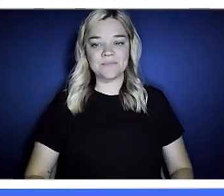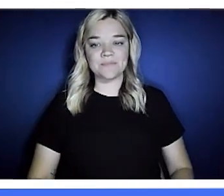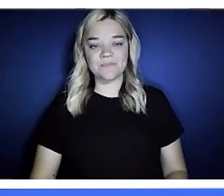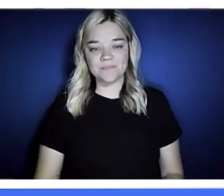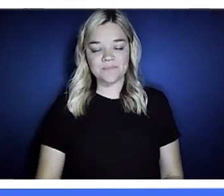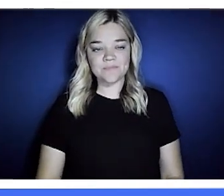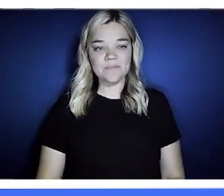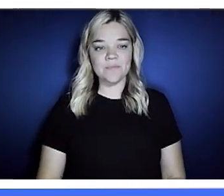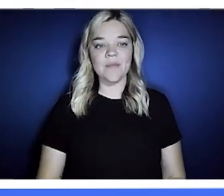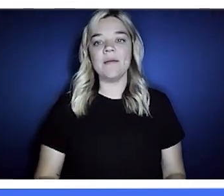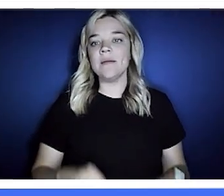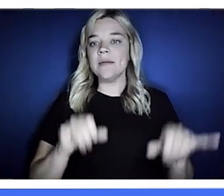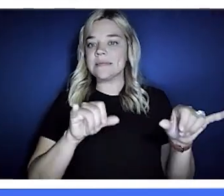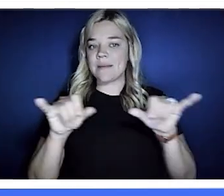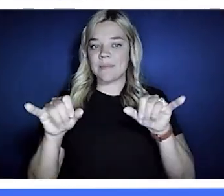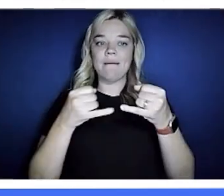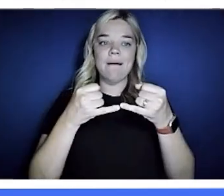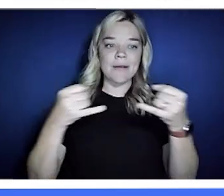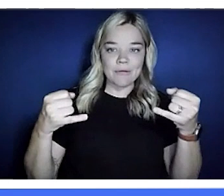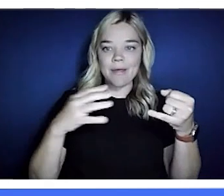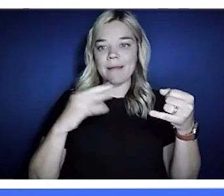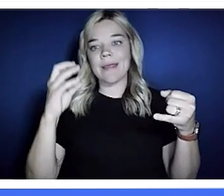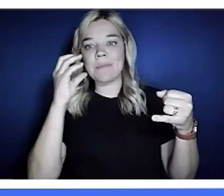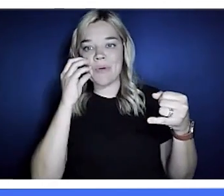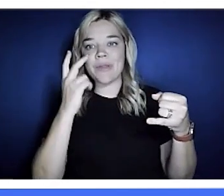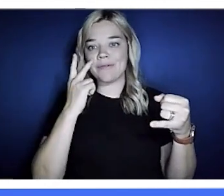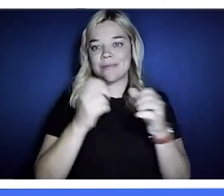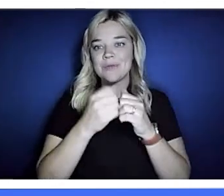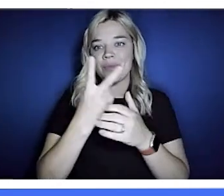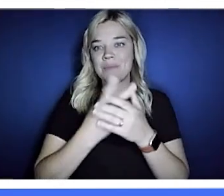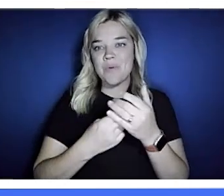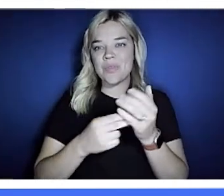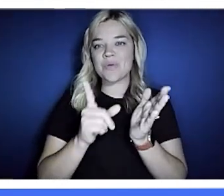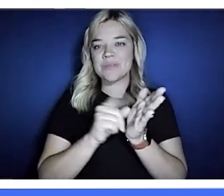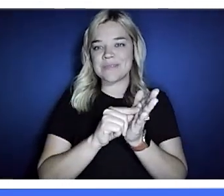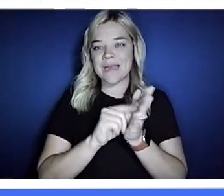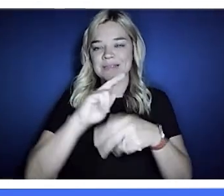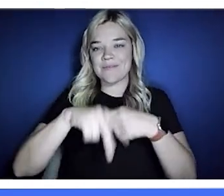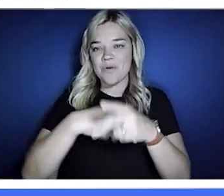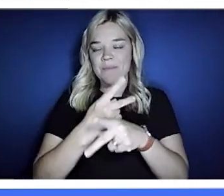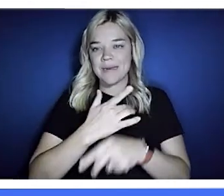Same thing, underlining and bold. I've seen that with both those kinds of text formatting sensory characteristics.